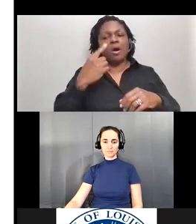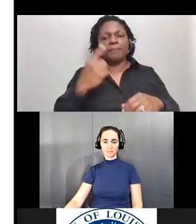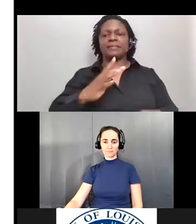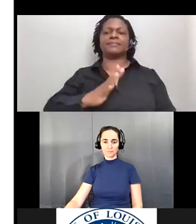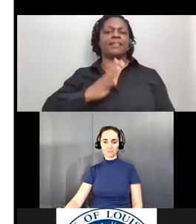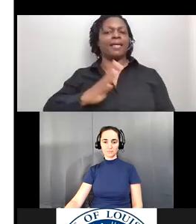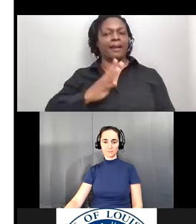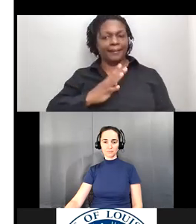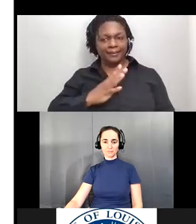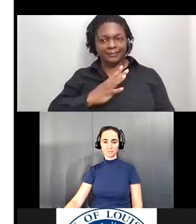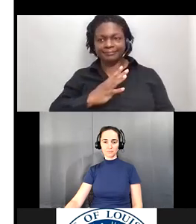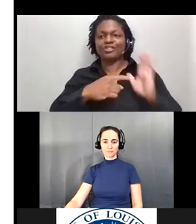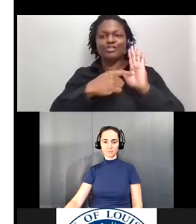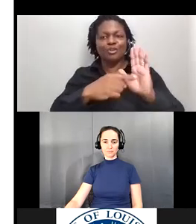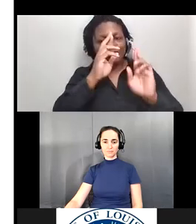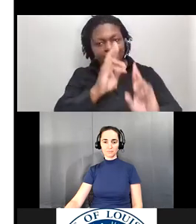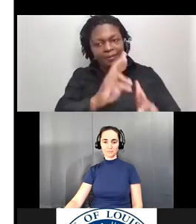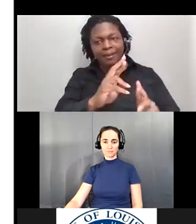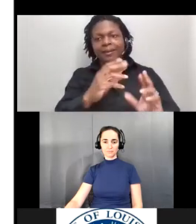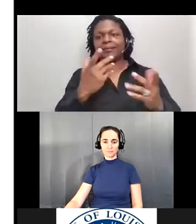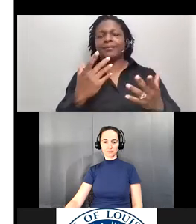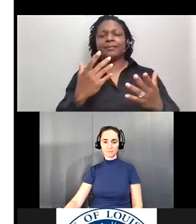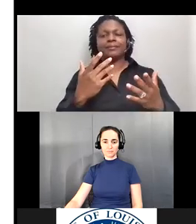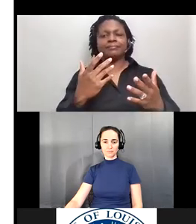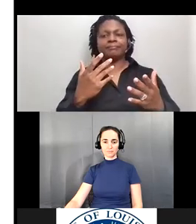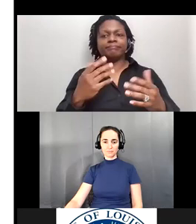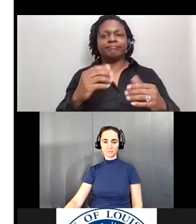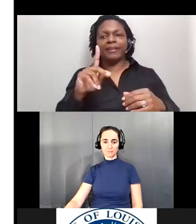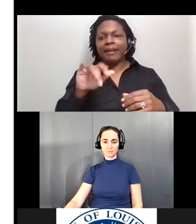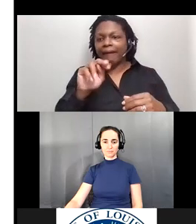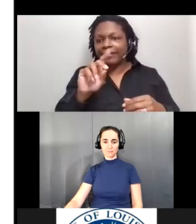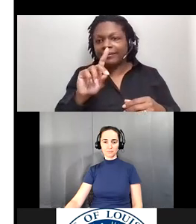be kind. Hopefully that kindness is given back to you. Obviously that's what I would